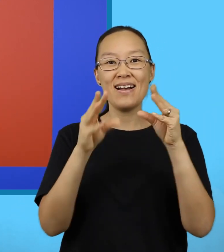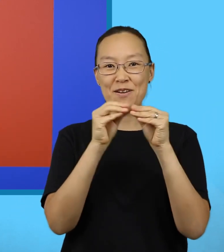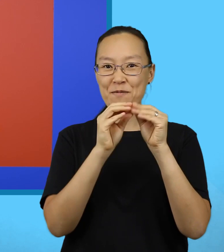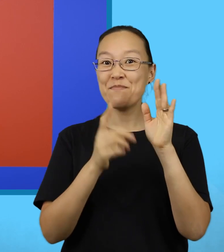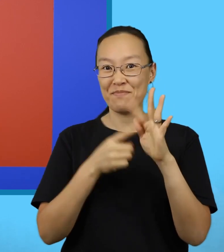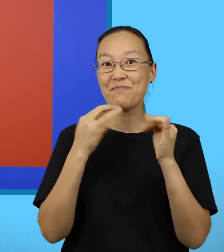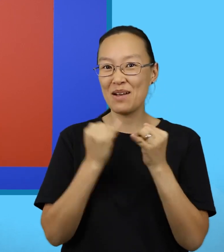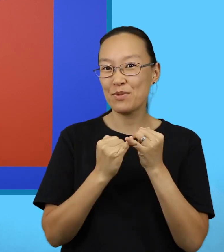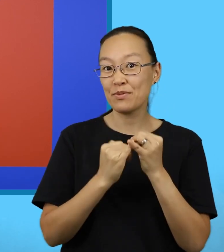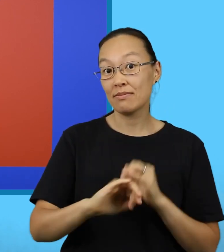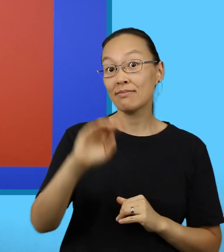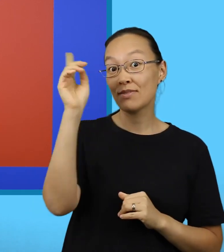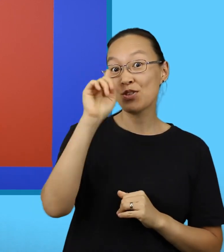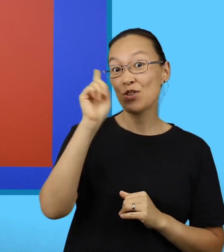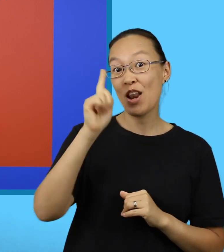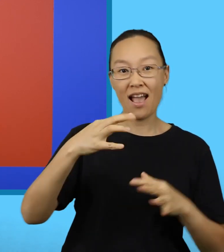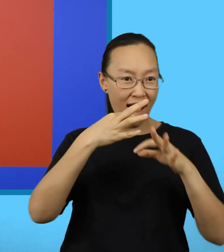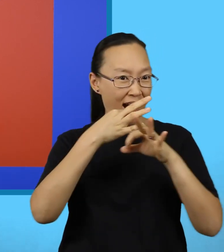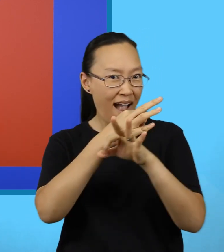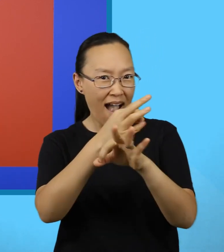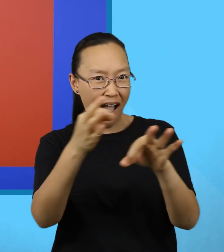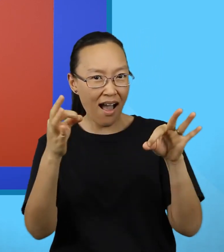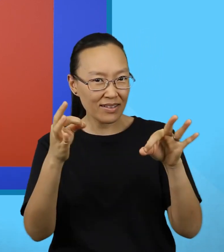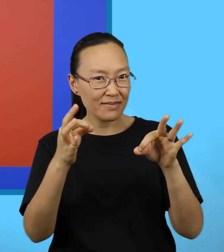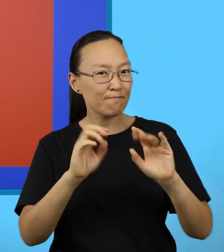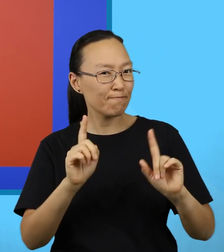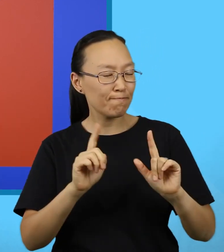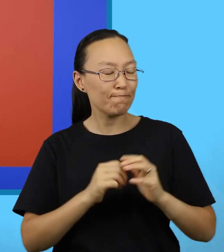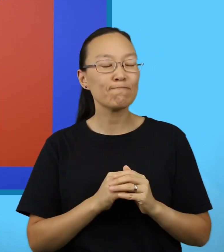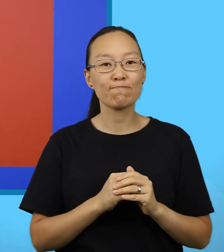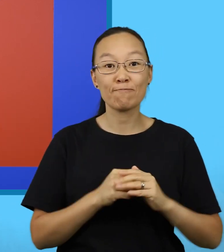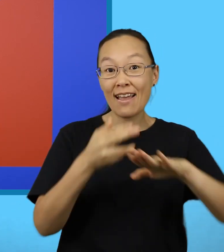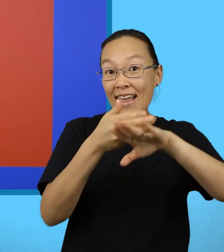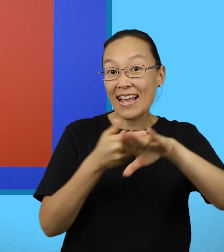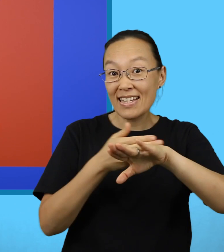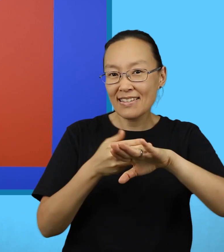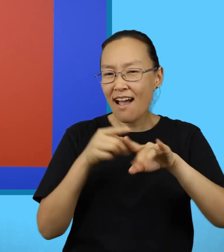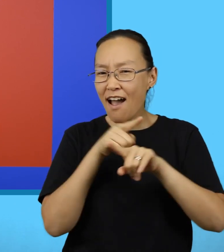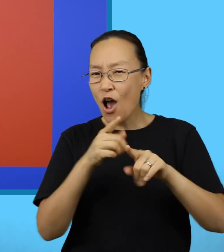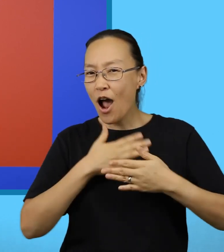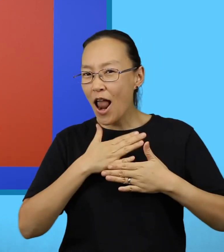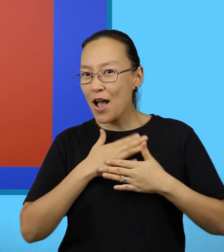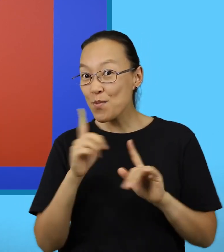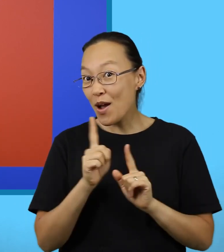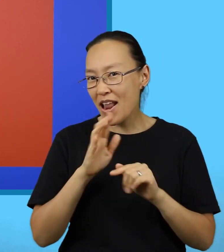Well, today in "What Do Kids Think?" We ask the question, what do you love about Easter?